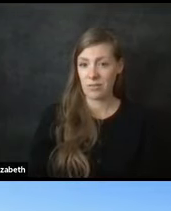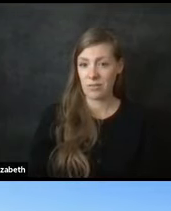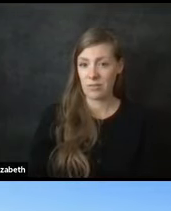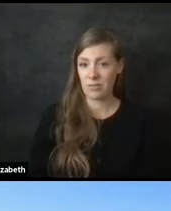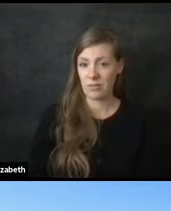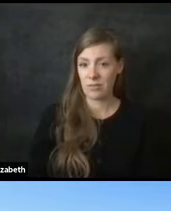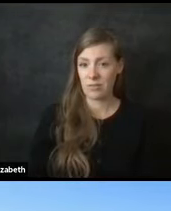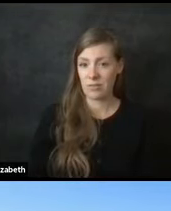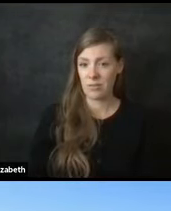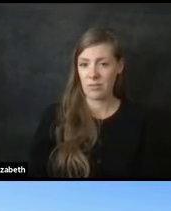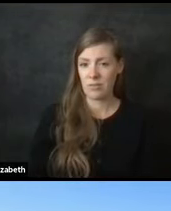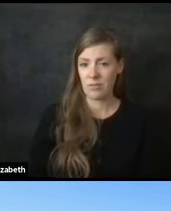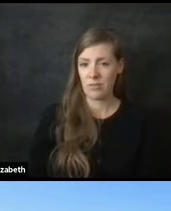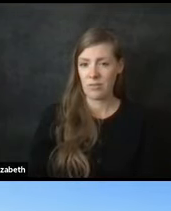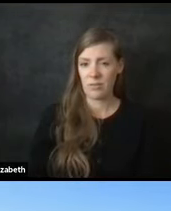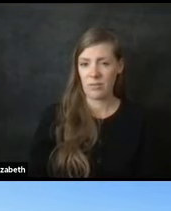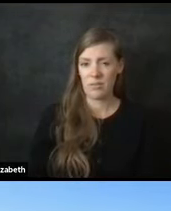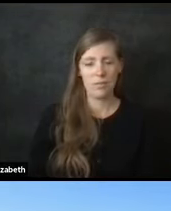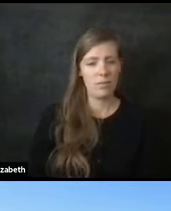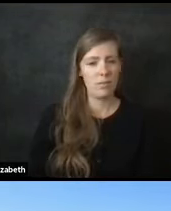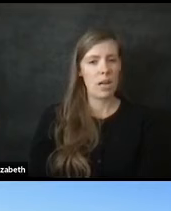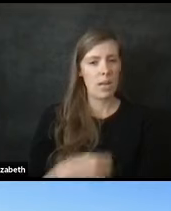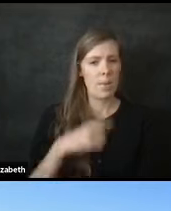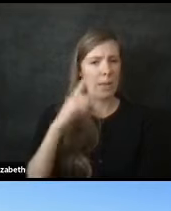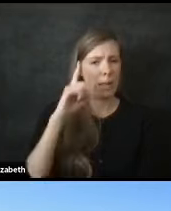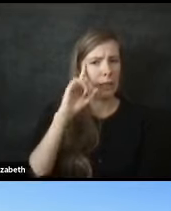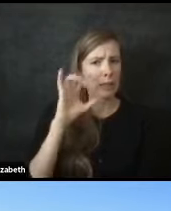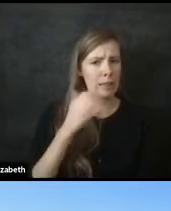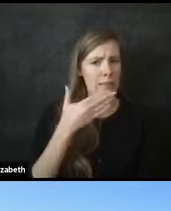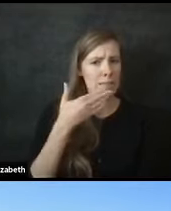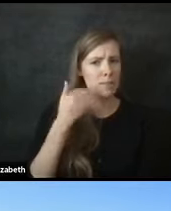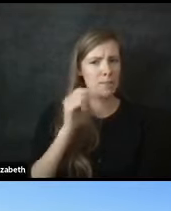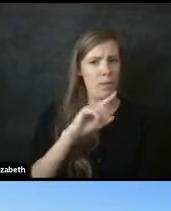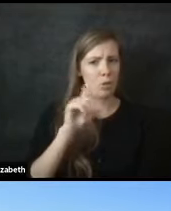I think that would be a better question for Cinda Gardner on our team.